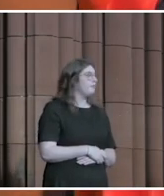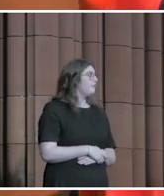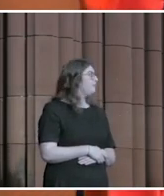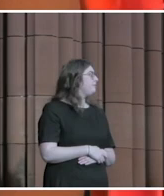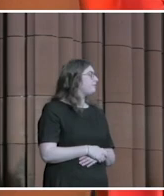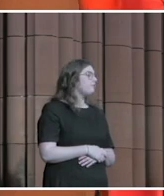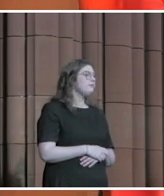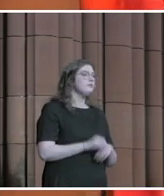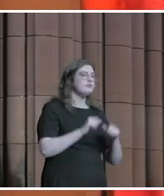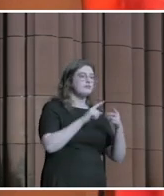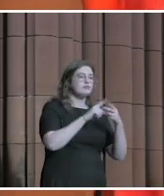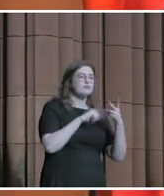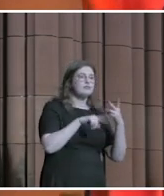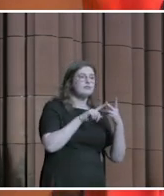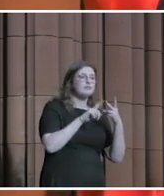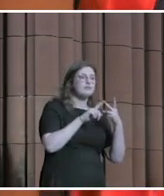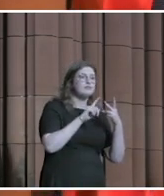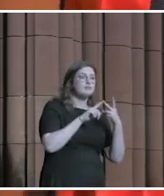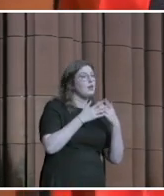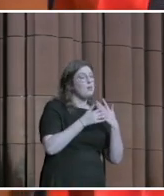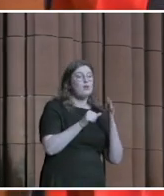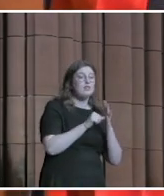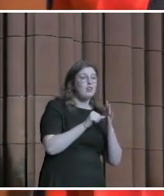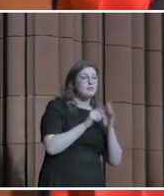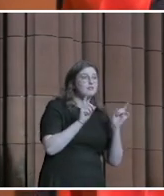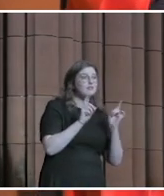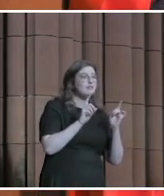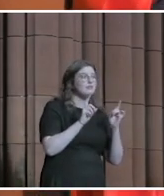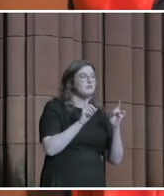Next and even harder would be recognise good advice